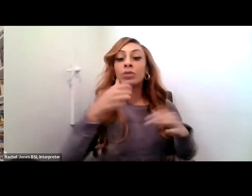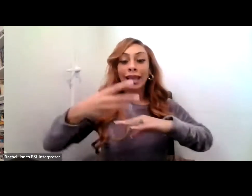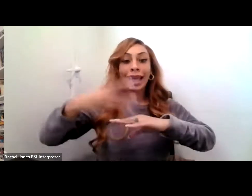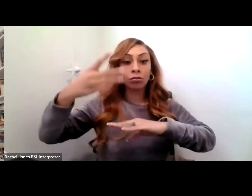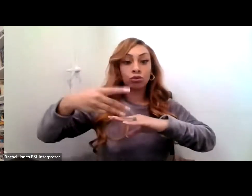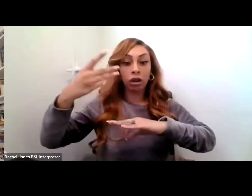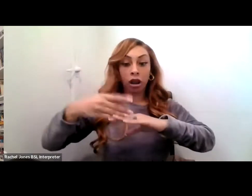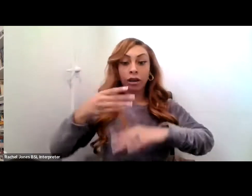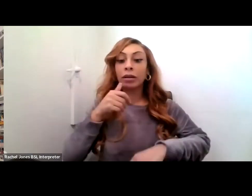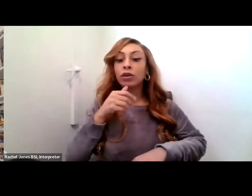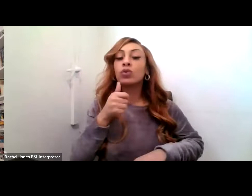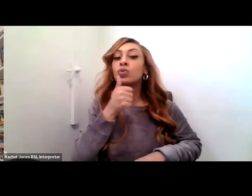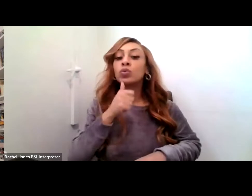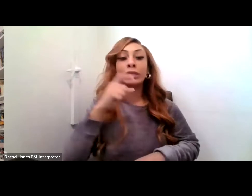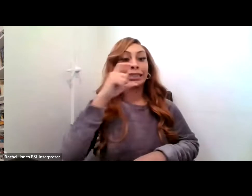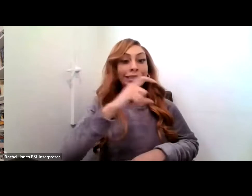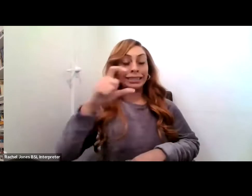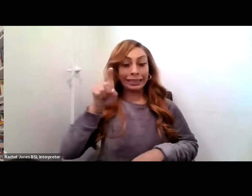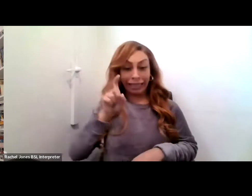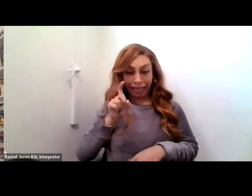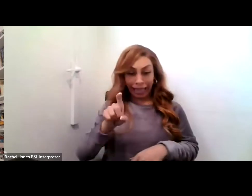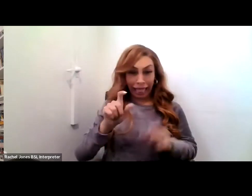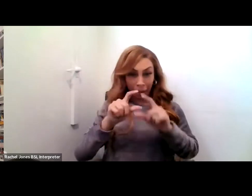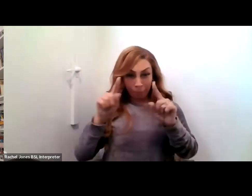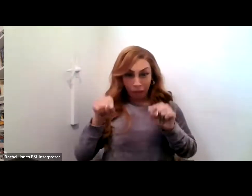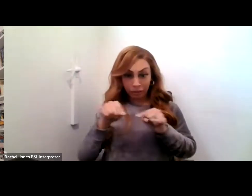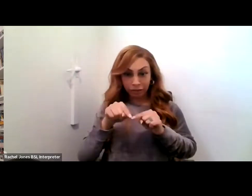please use the CC button below for embedded captions,